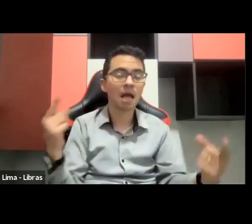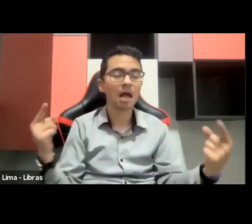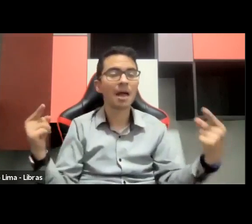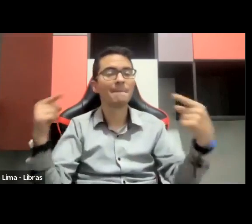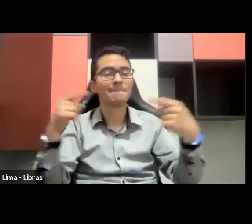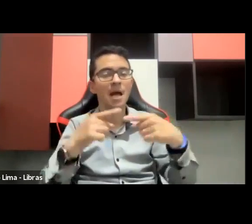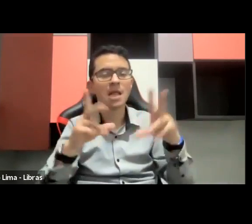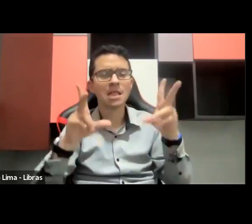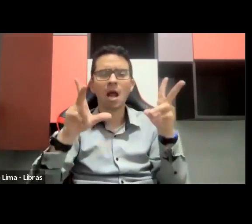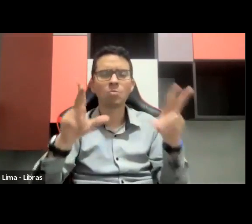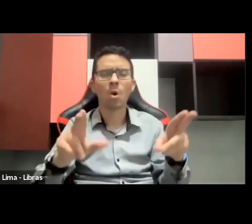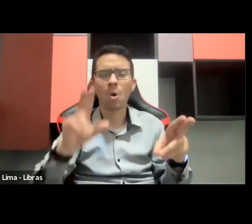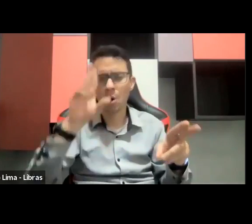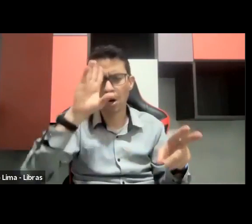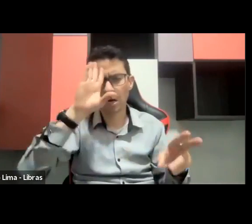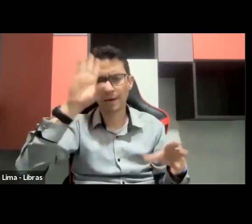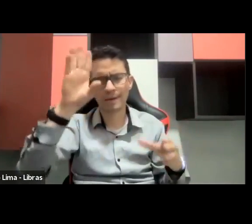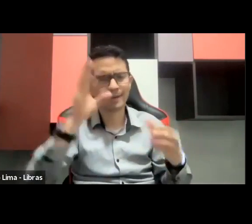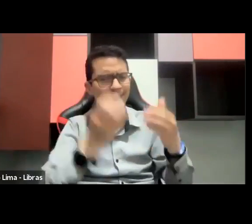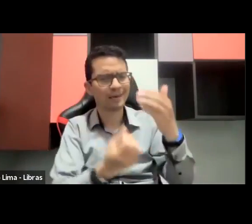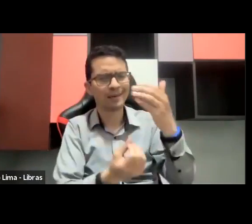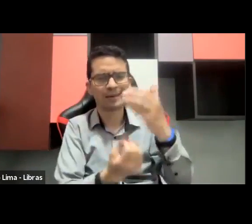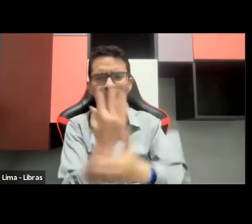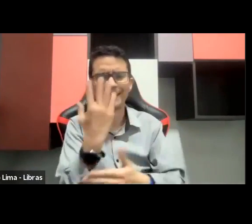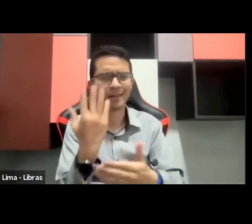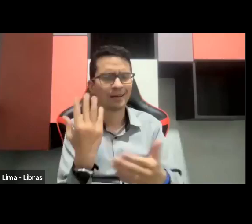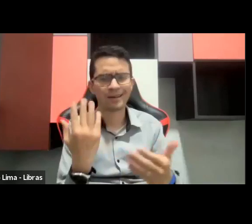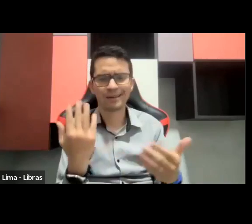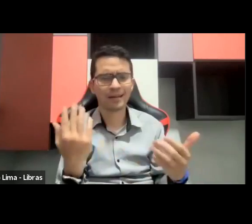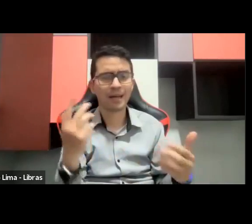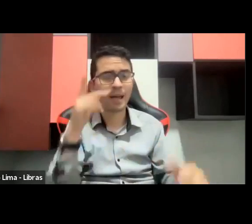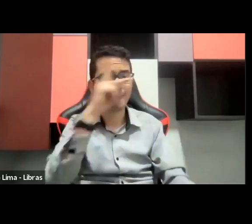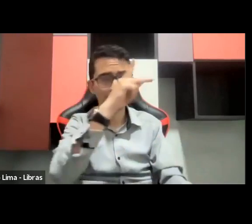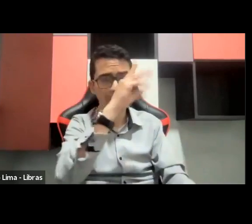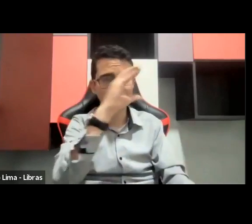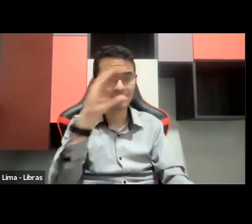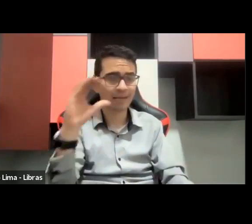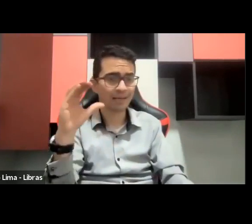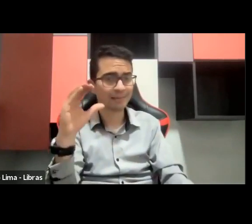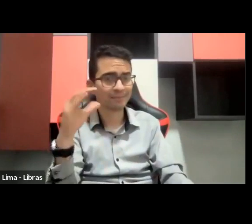zation IPCC makes a report IPCC makes a report every. efore